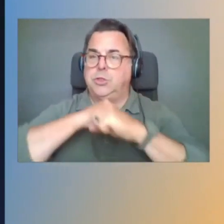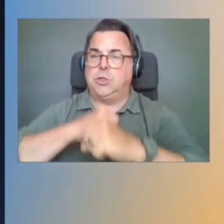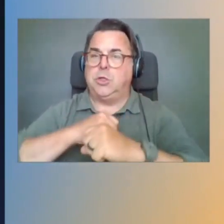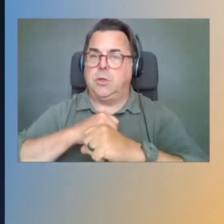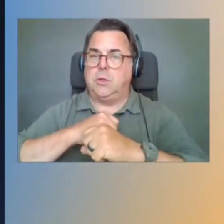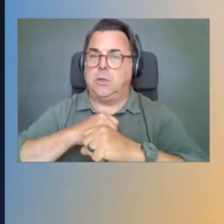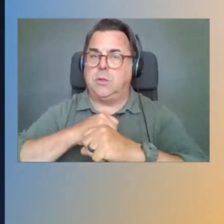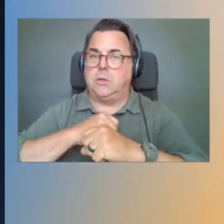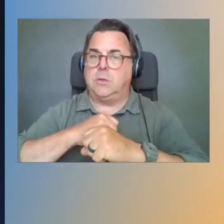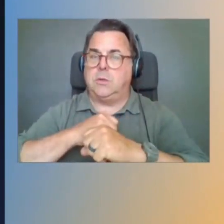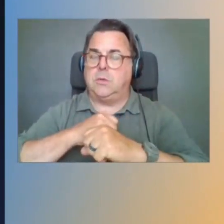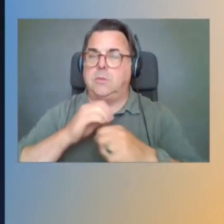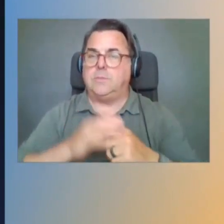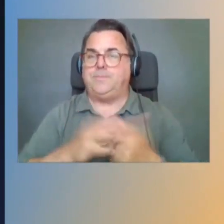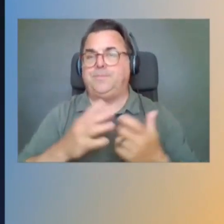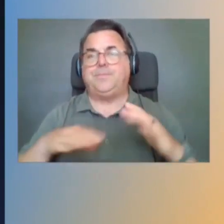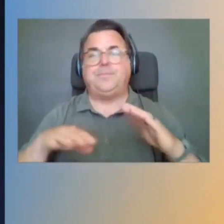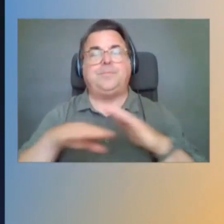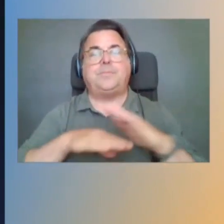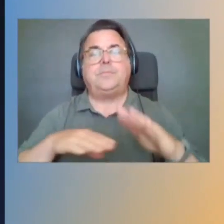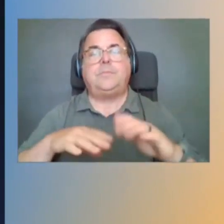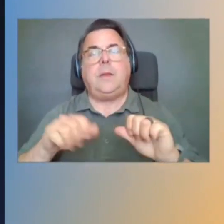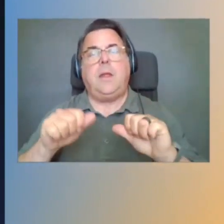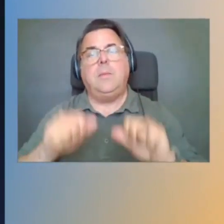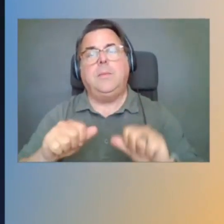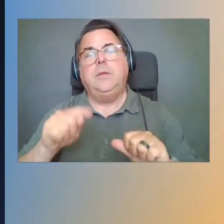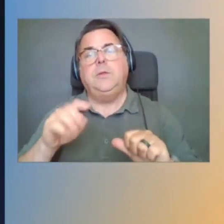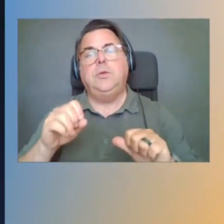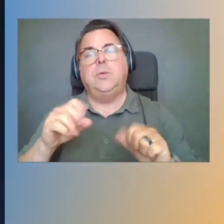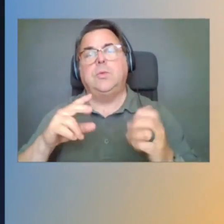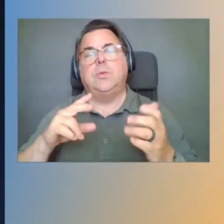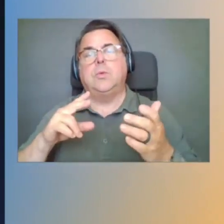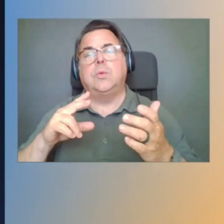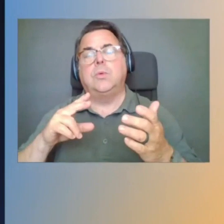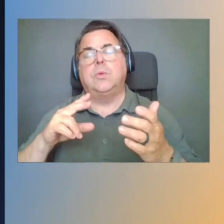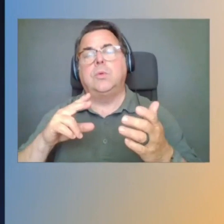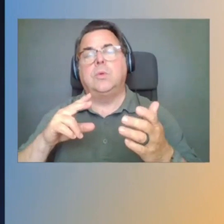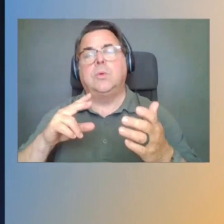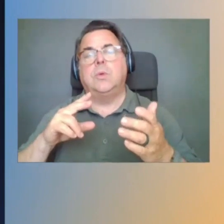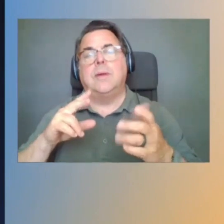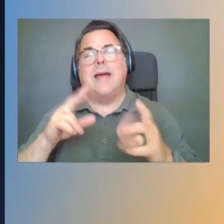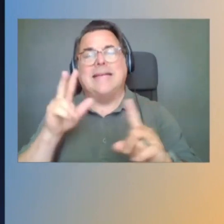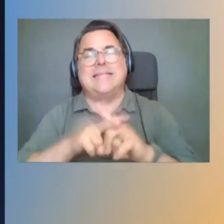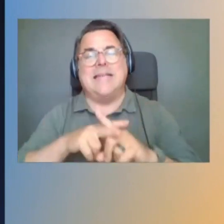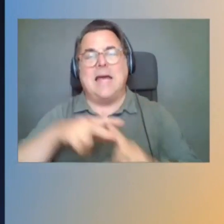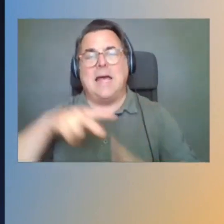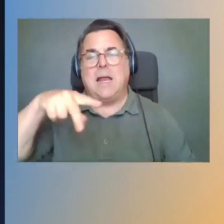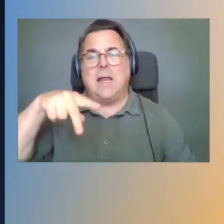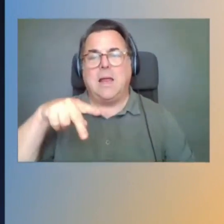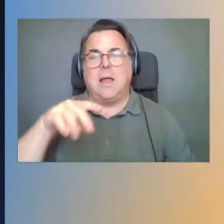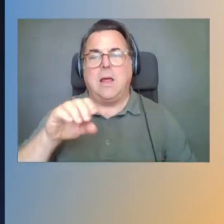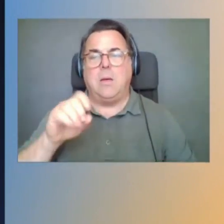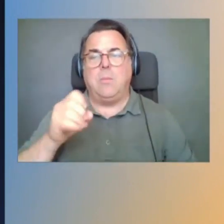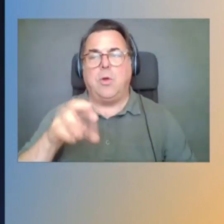That's basically the ability to sign pointers so that whenever an attacker would execute something